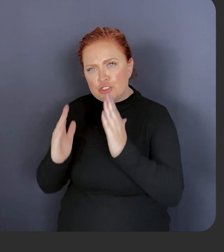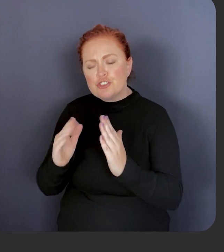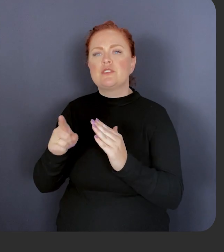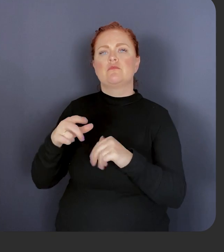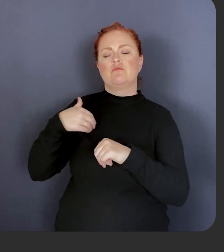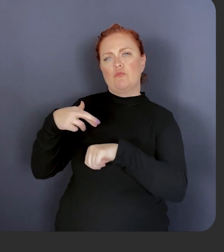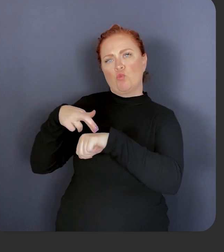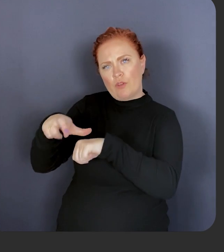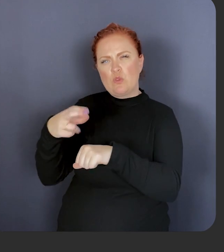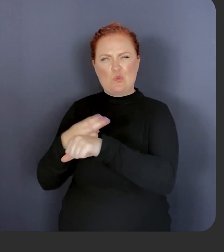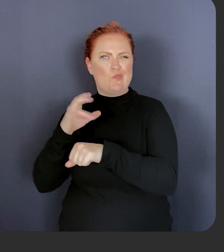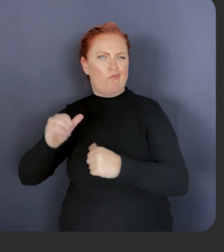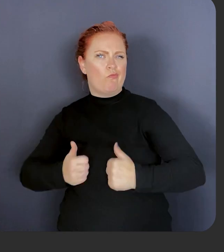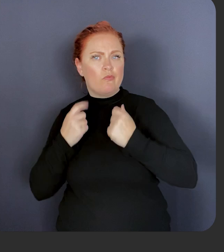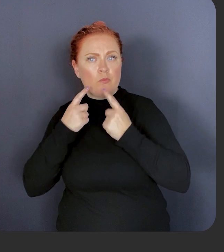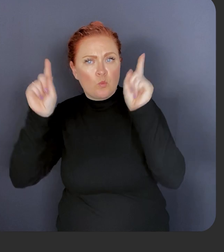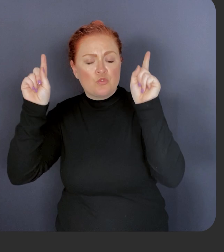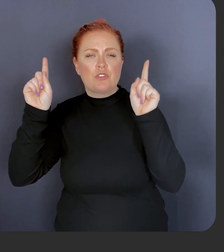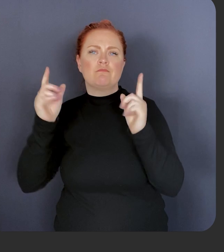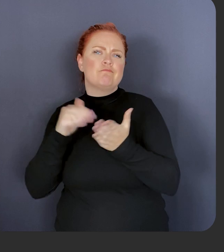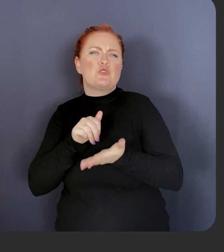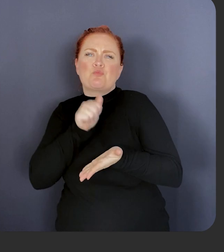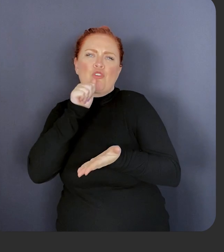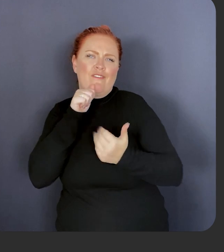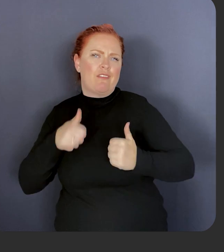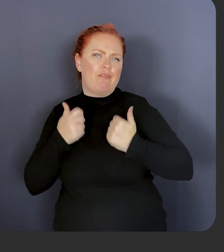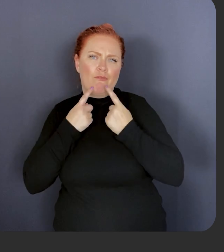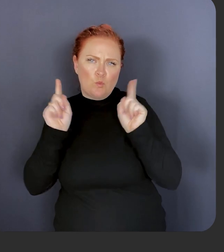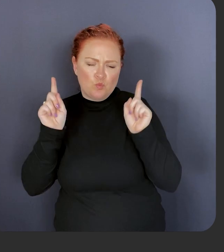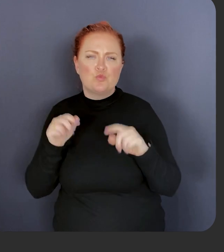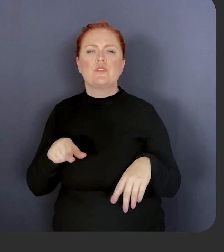a reference to that LiveAnnouncer, just a private LiveAnnouncer instance.